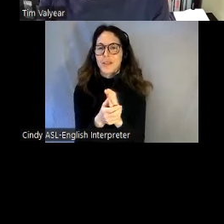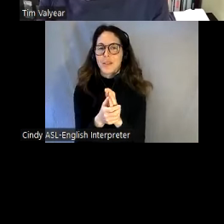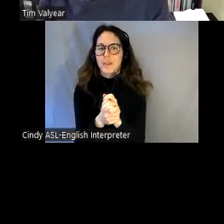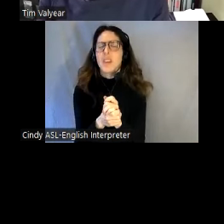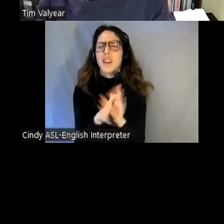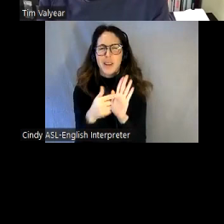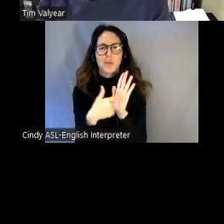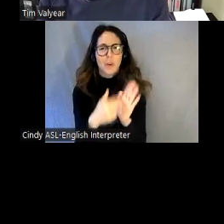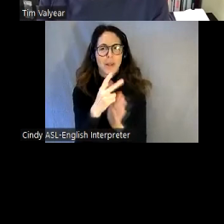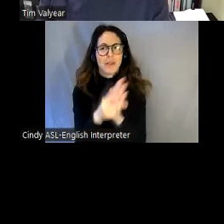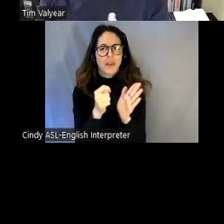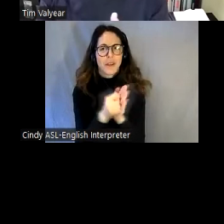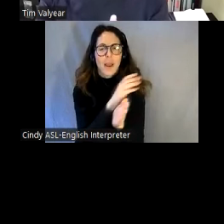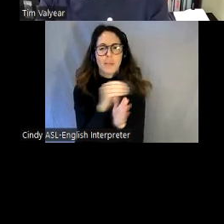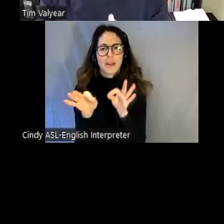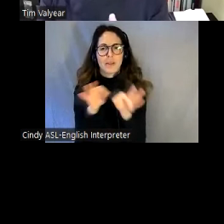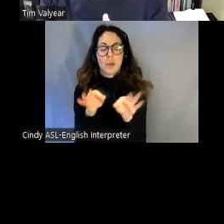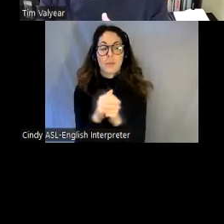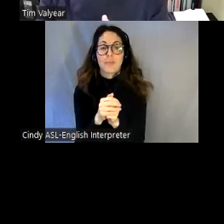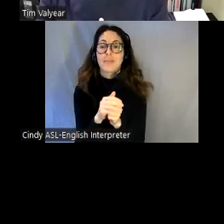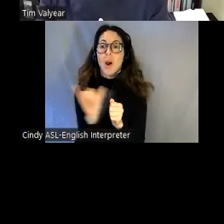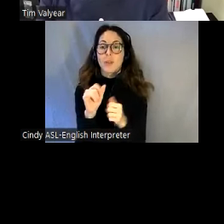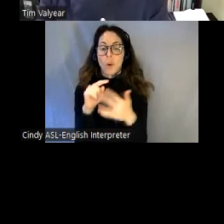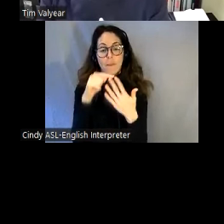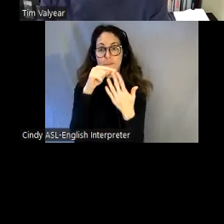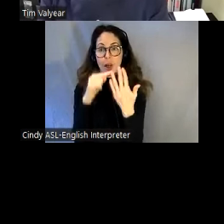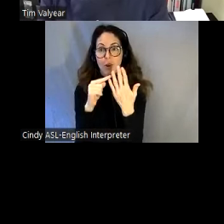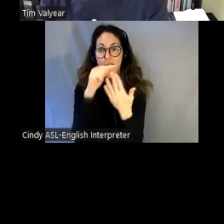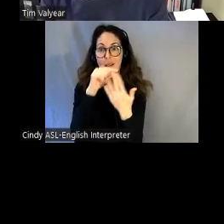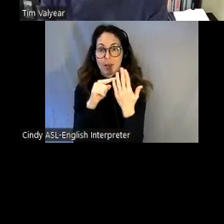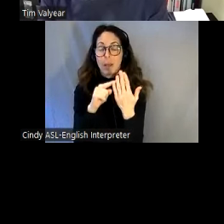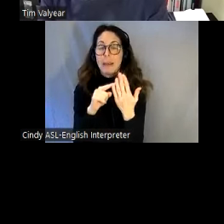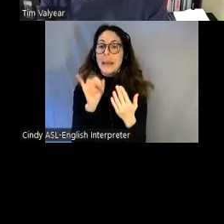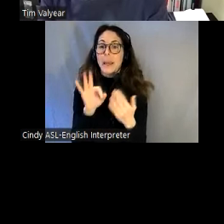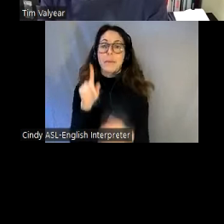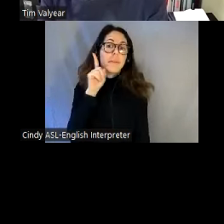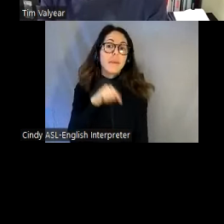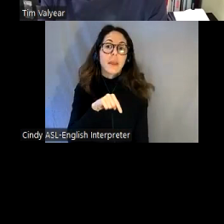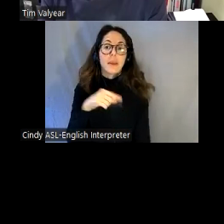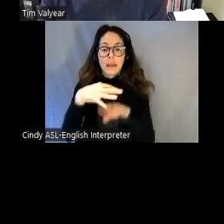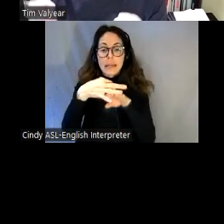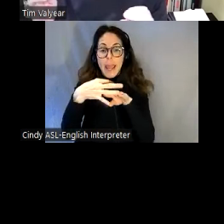forgetting the thumbs. People not cleaning their thumbs properly. You will see it in the video and in the